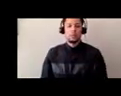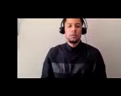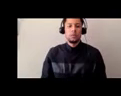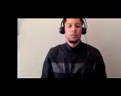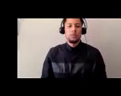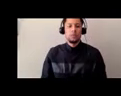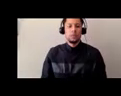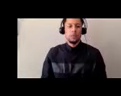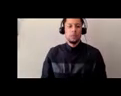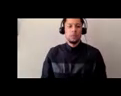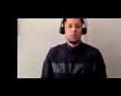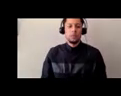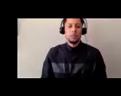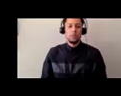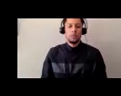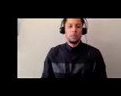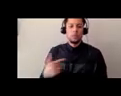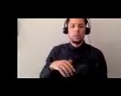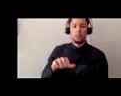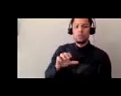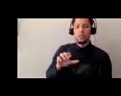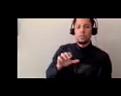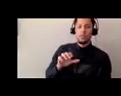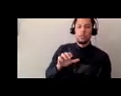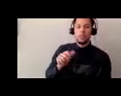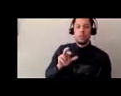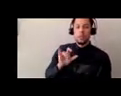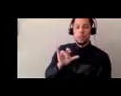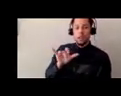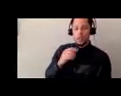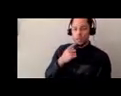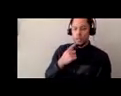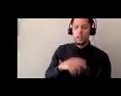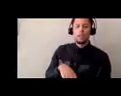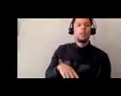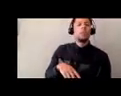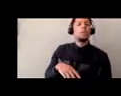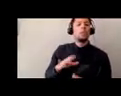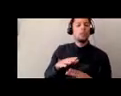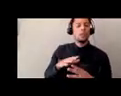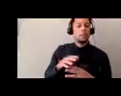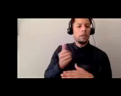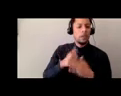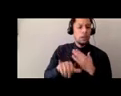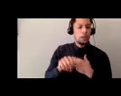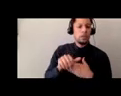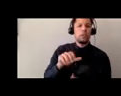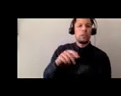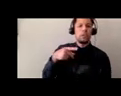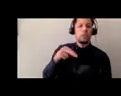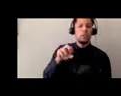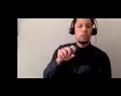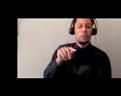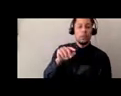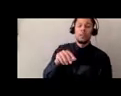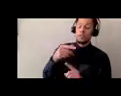We would put prestige and care giving as well as in health. Yeah.